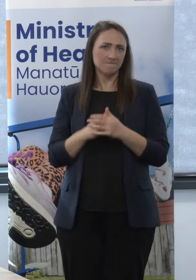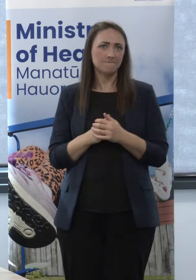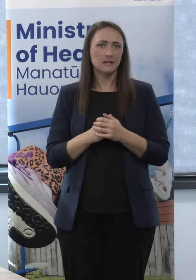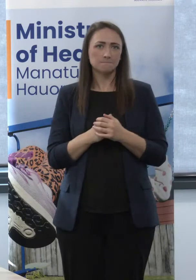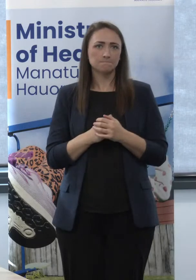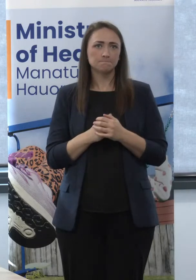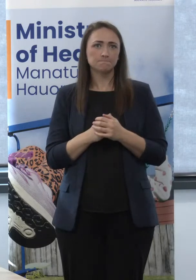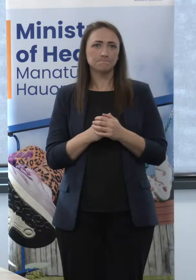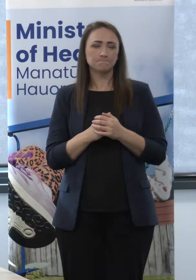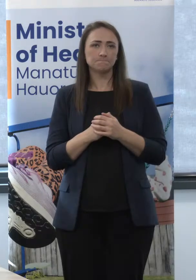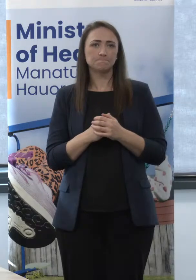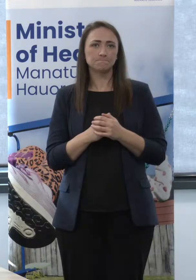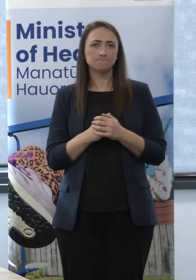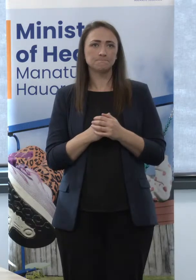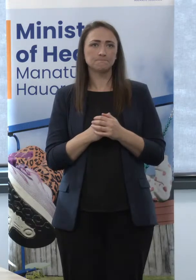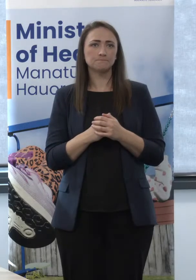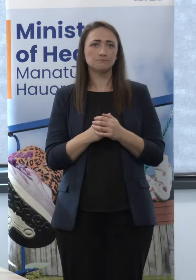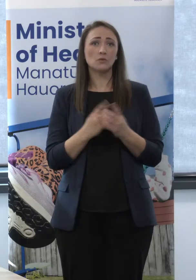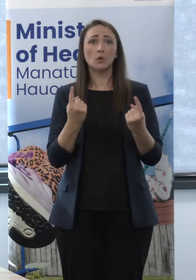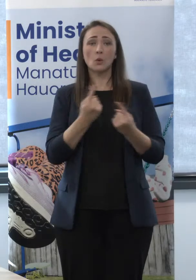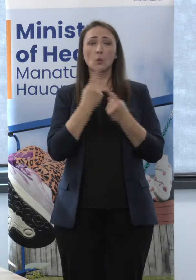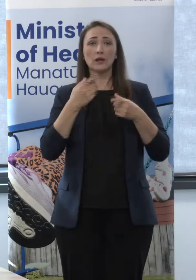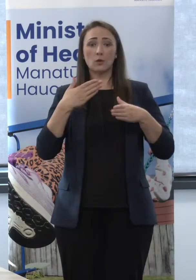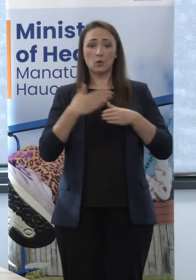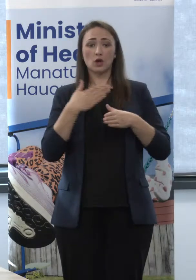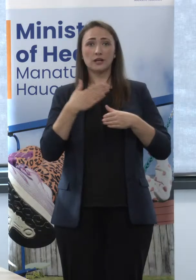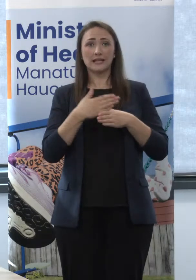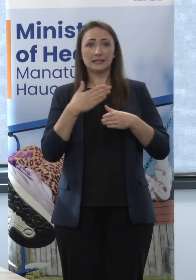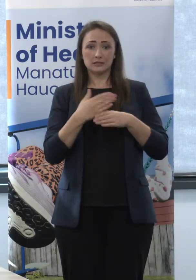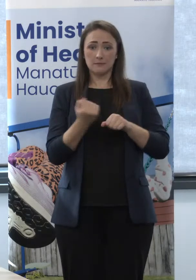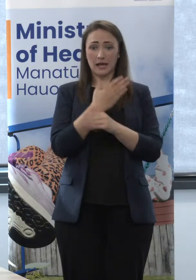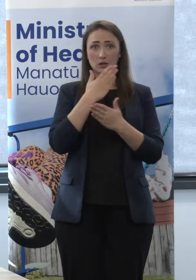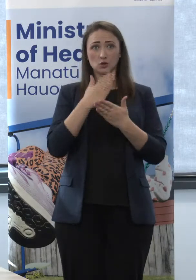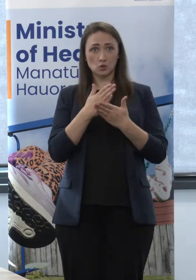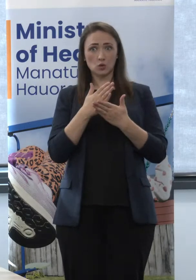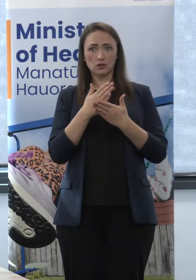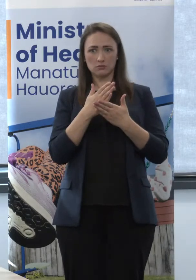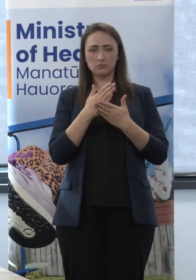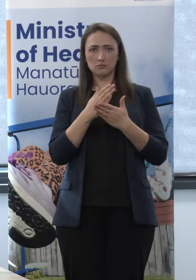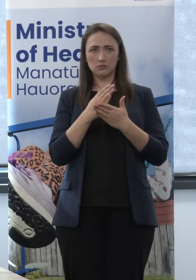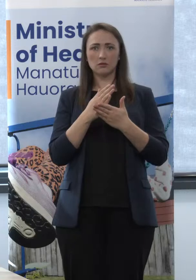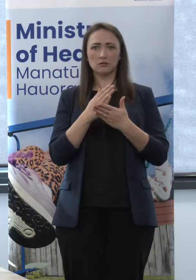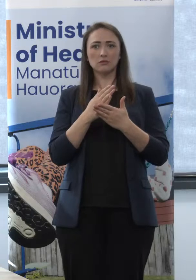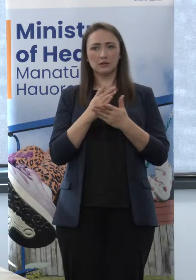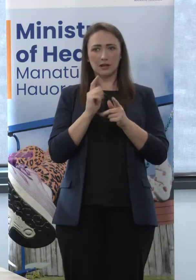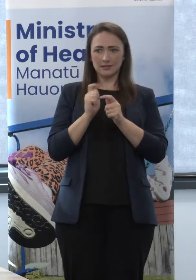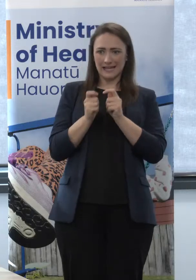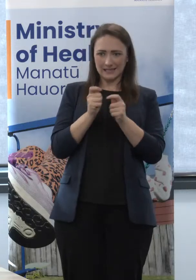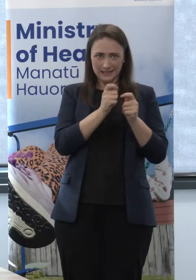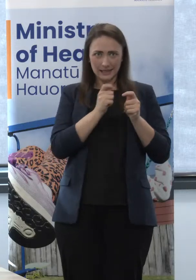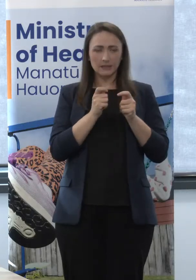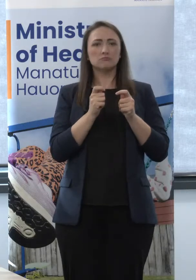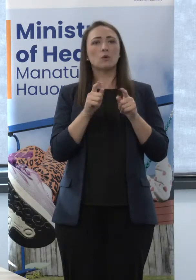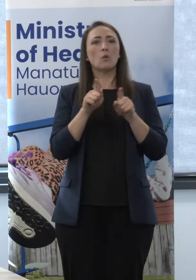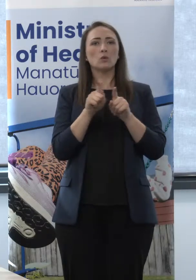our whole gene sequencing capacity and capability within New Zealand, and I like to take